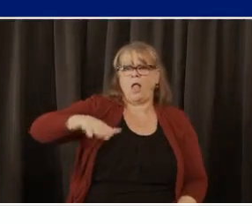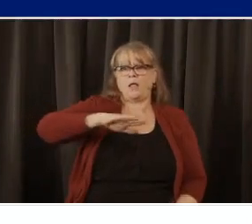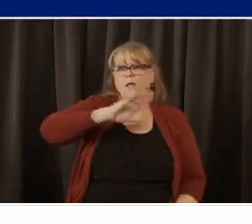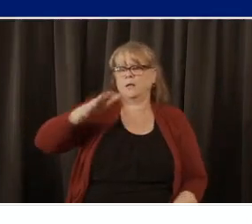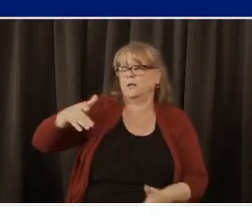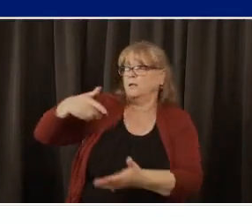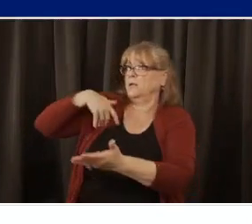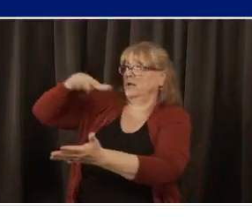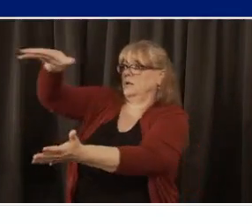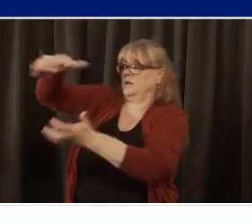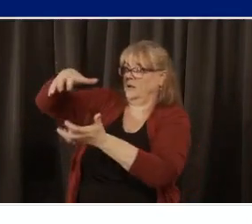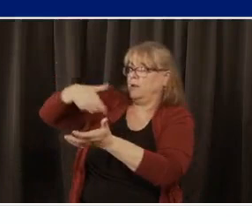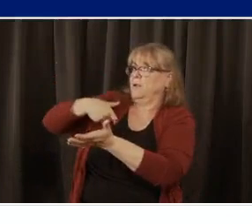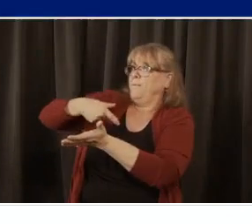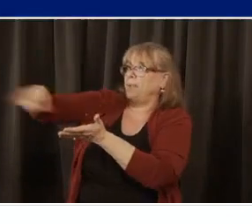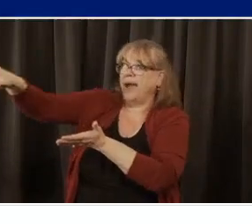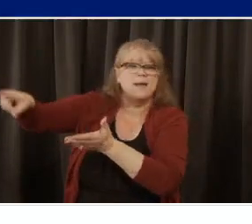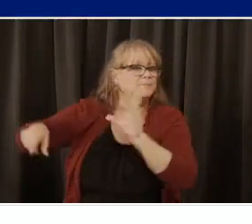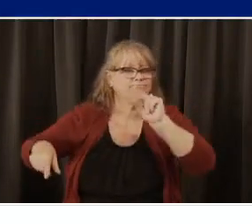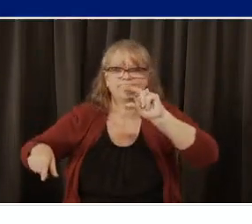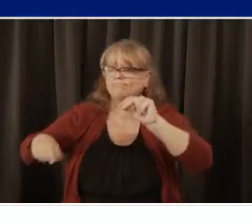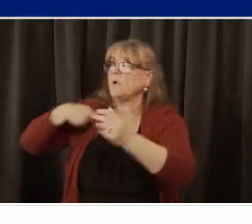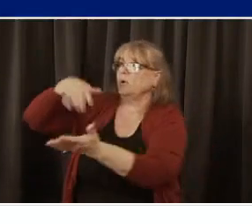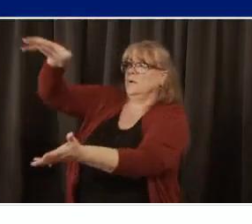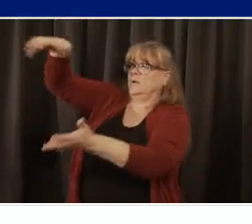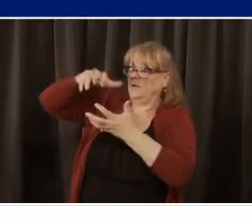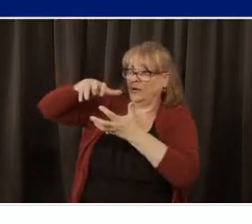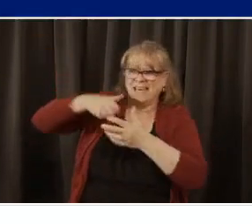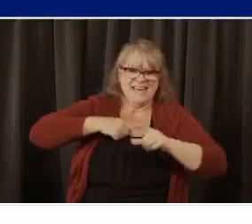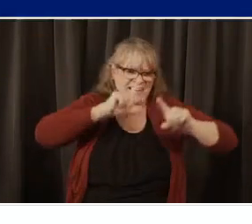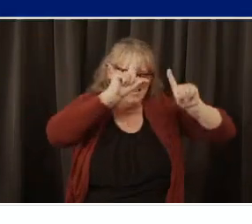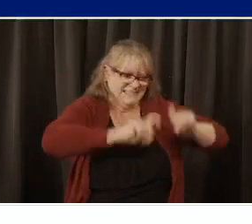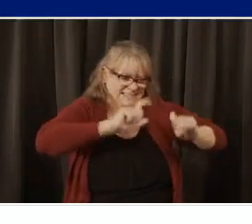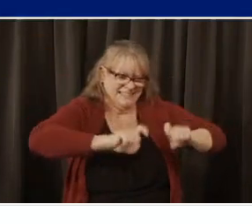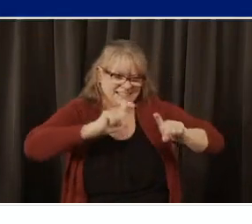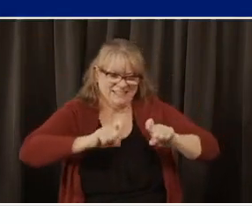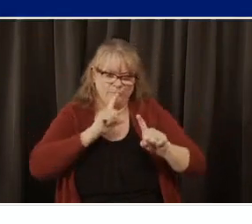and protect those who we were getting these supplies for next lab.